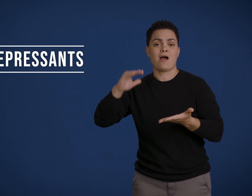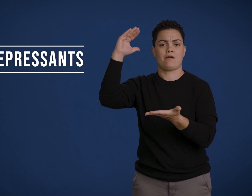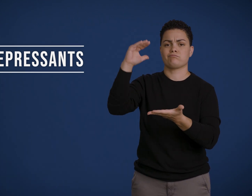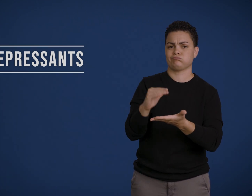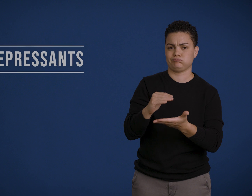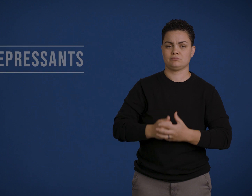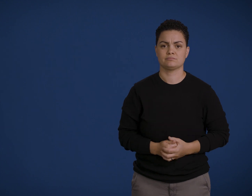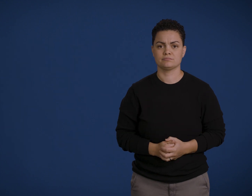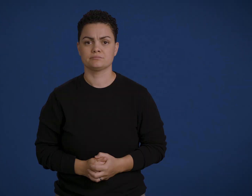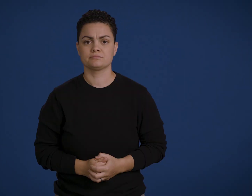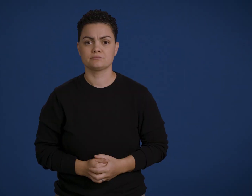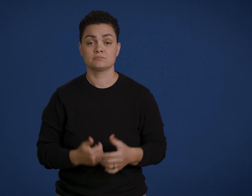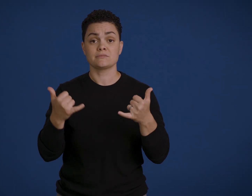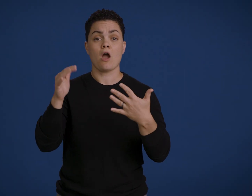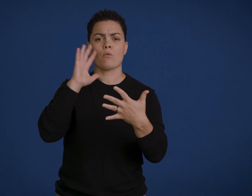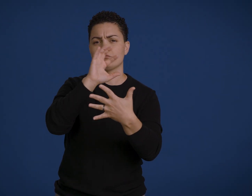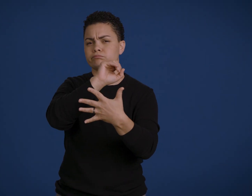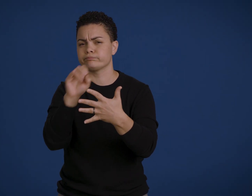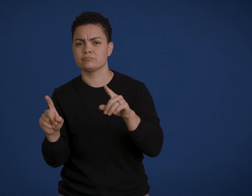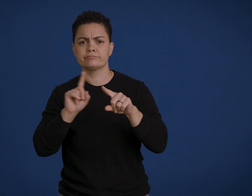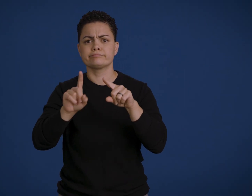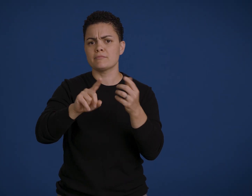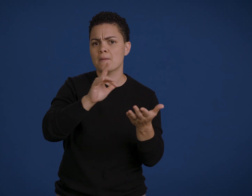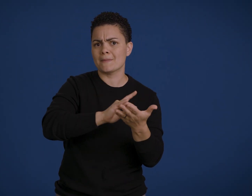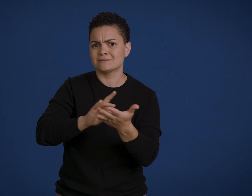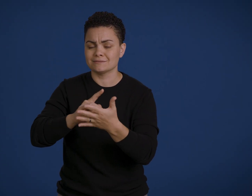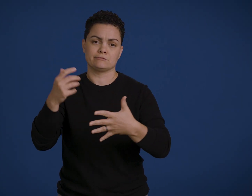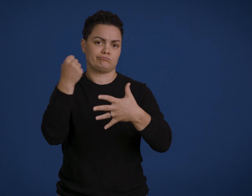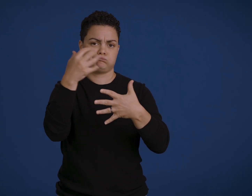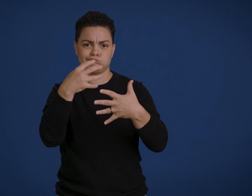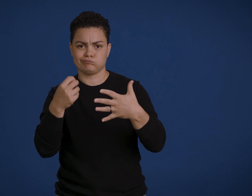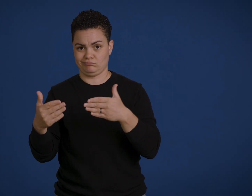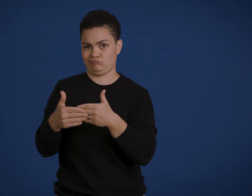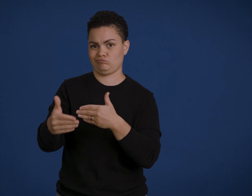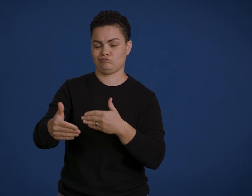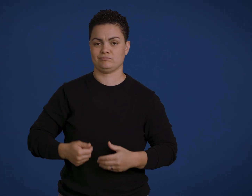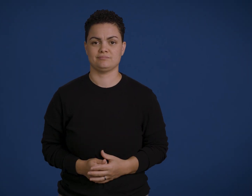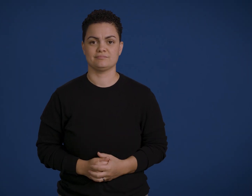Here’s an overview of some of the most commonly prescribed classes of antidepressants and anxiety medication.